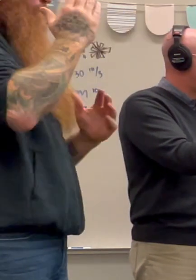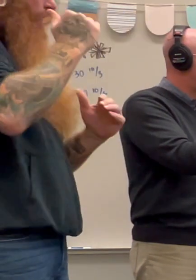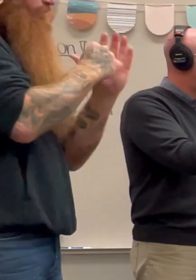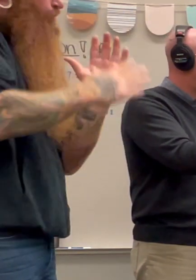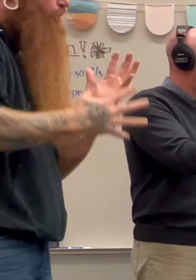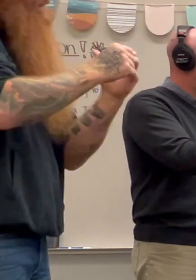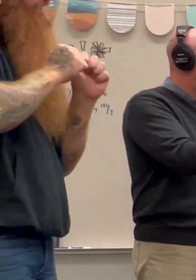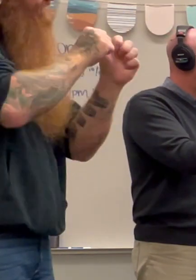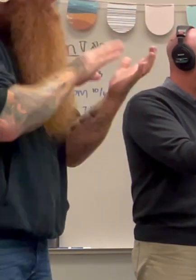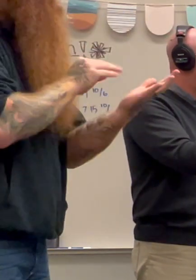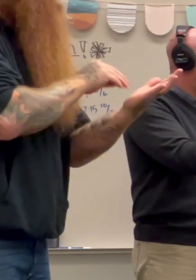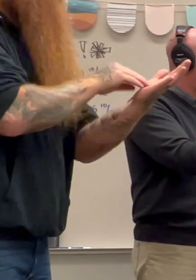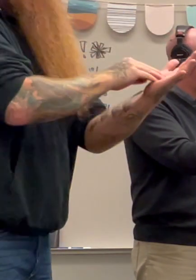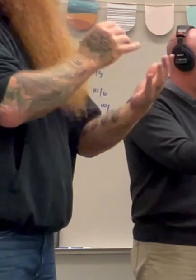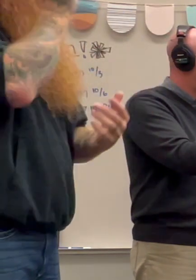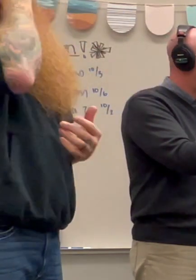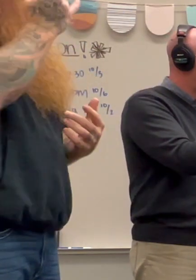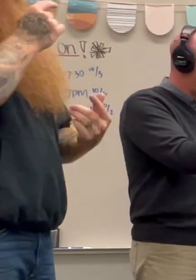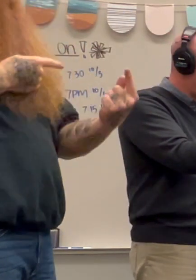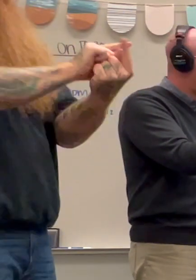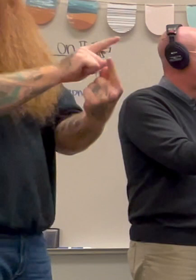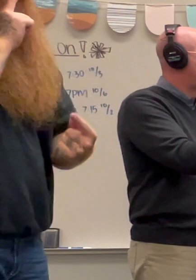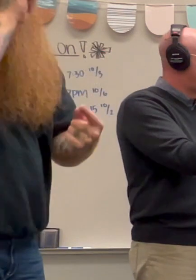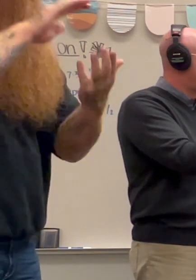to continue to learn and that if they ever meet someone in the deaf community that they just go